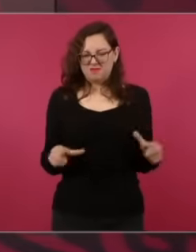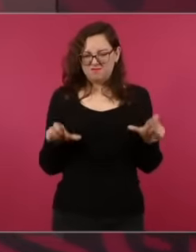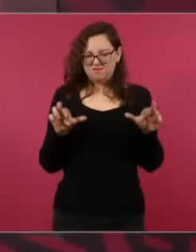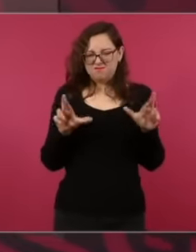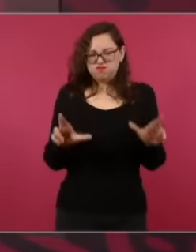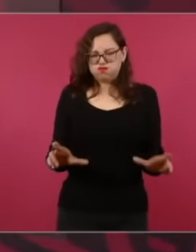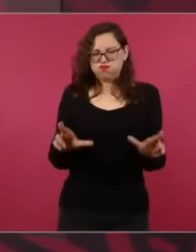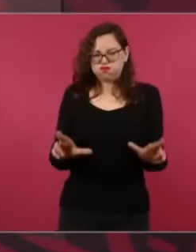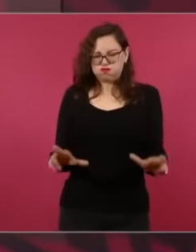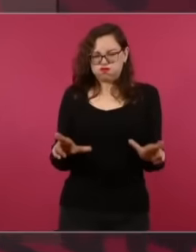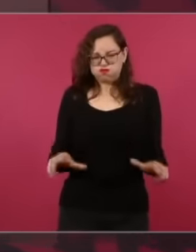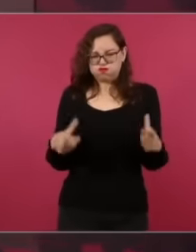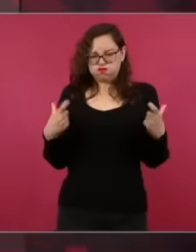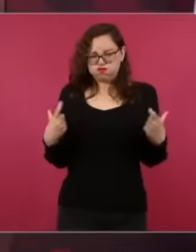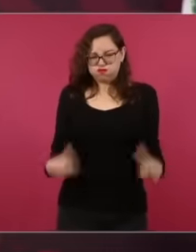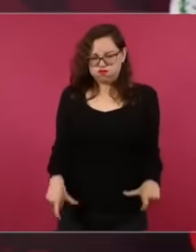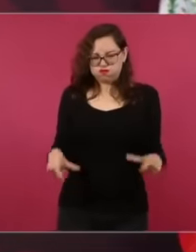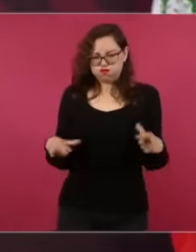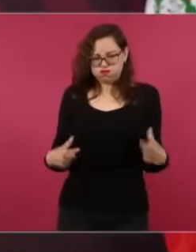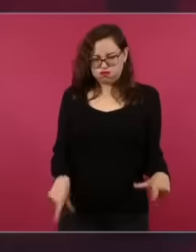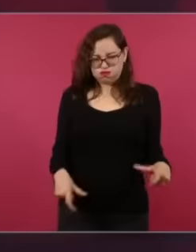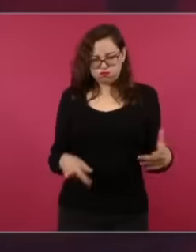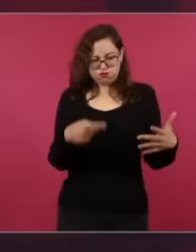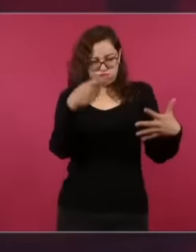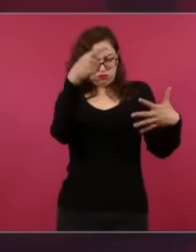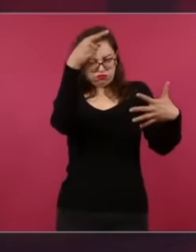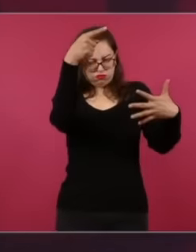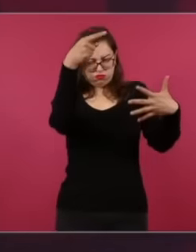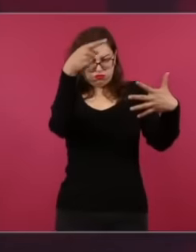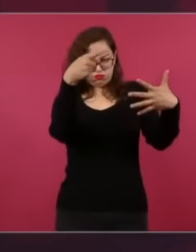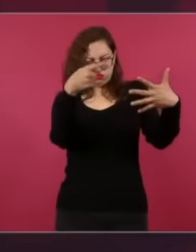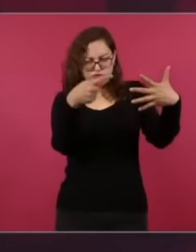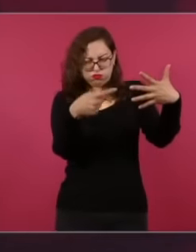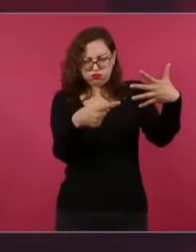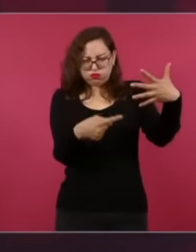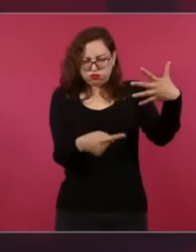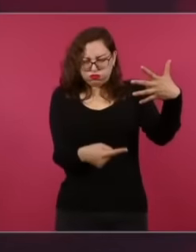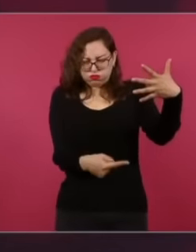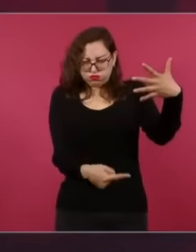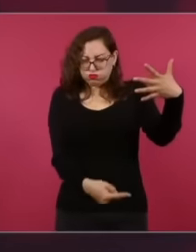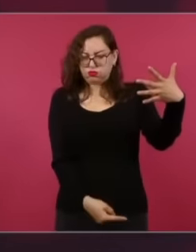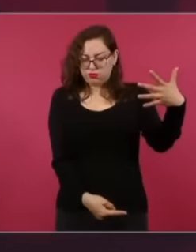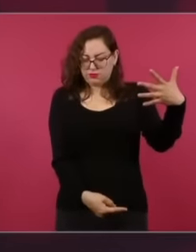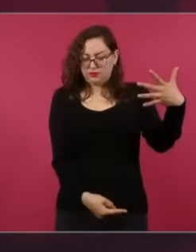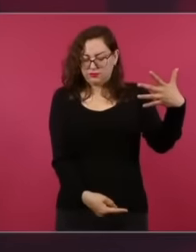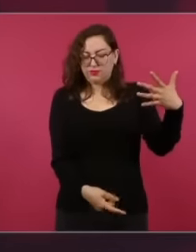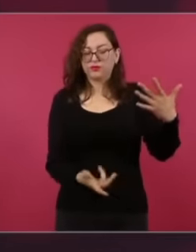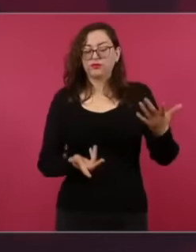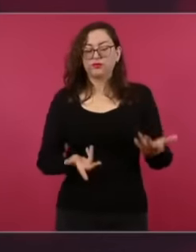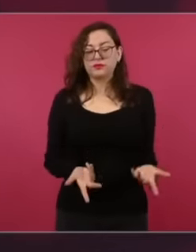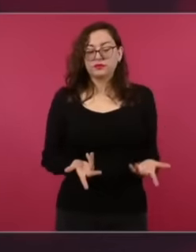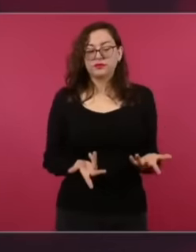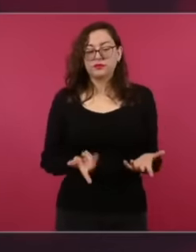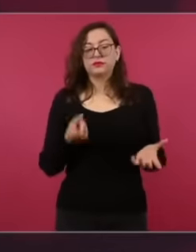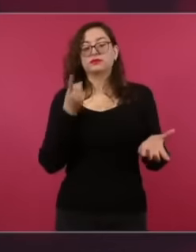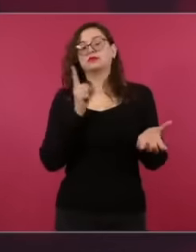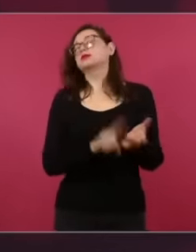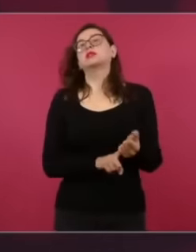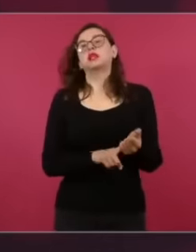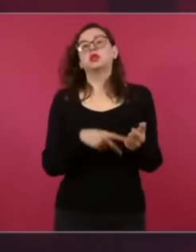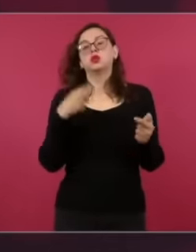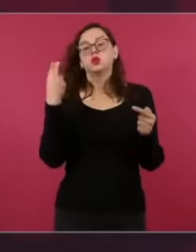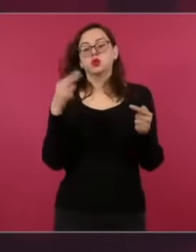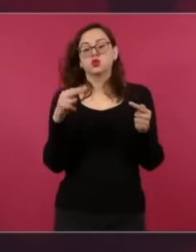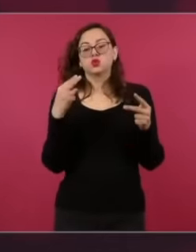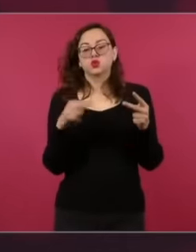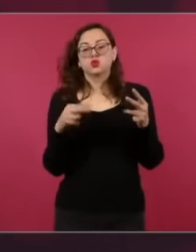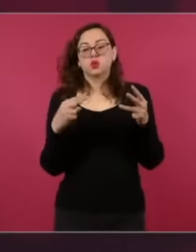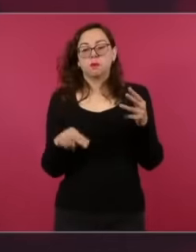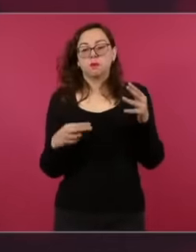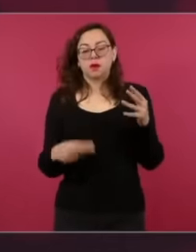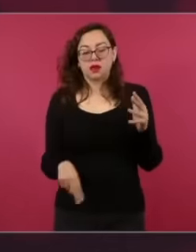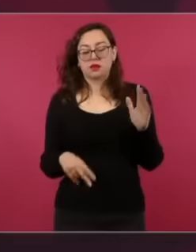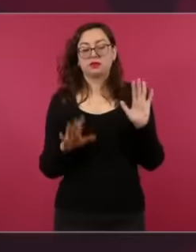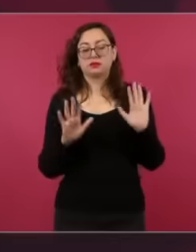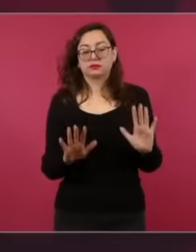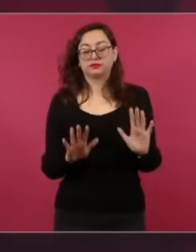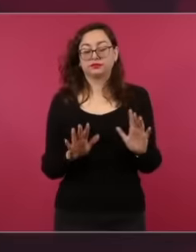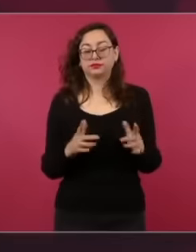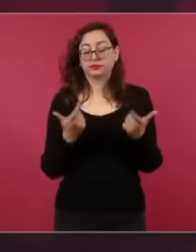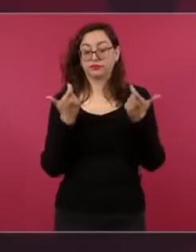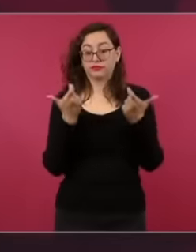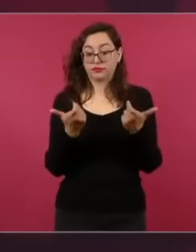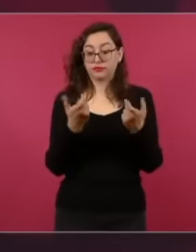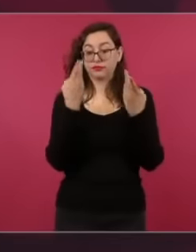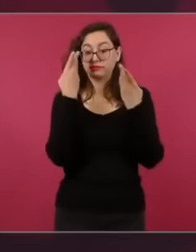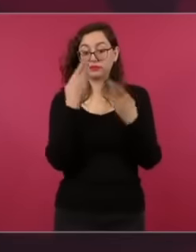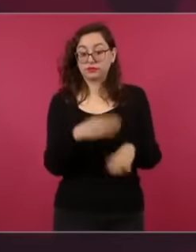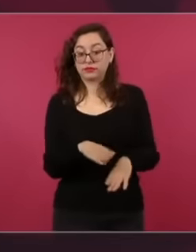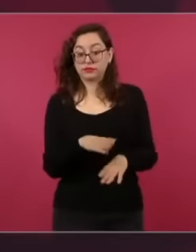because they decided to only include those who owned more than 1 billion dollars of